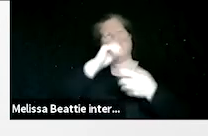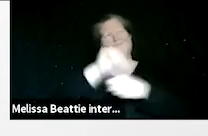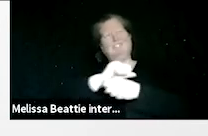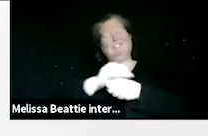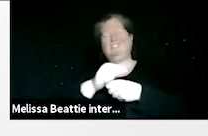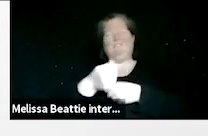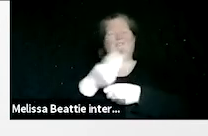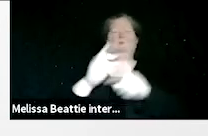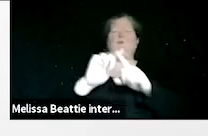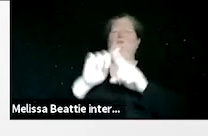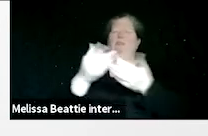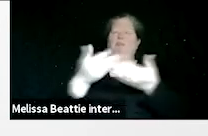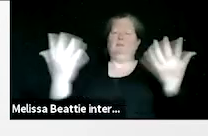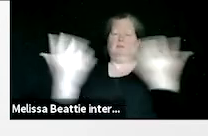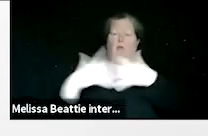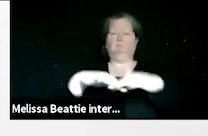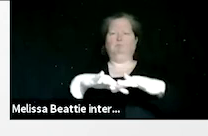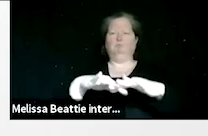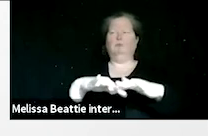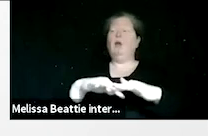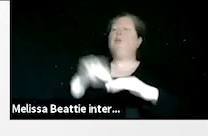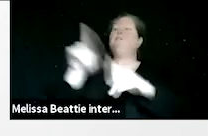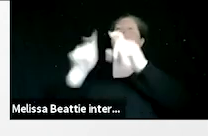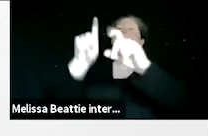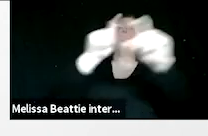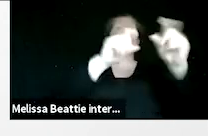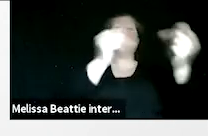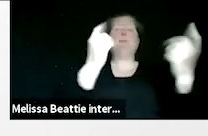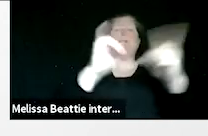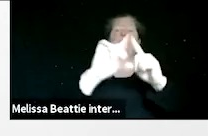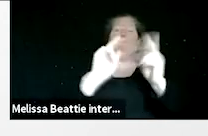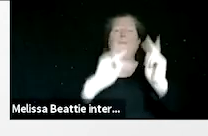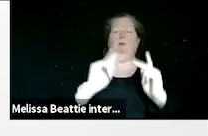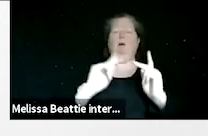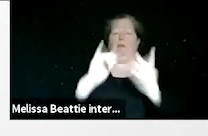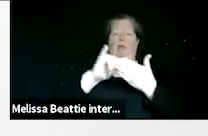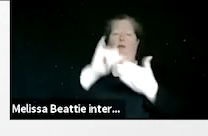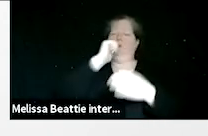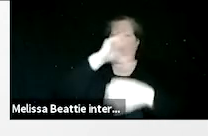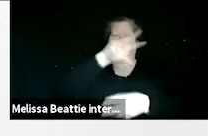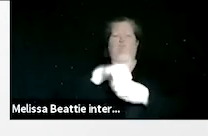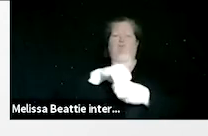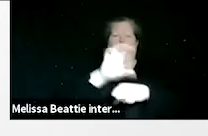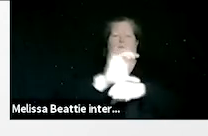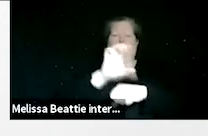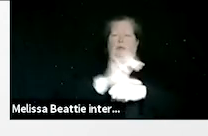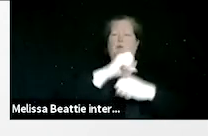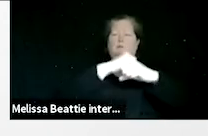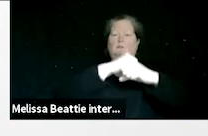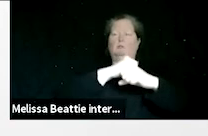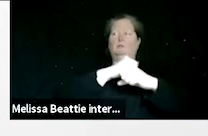lot of inputs from a lot of different people who are not in cyber security. Ben Woelk: I want to see what's being done before covet. I want to see what's being done